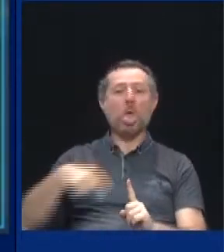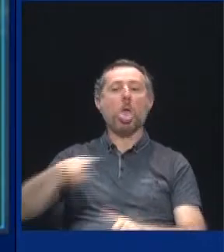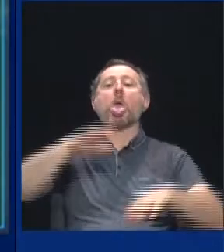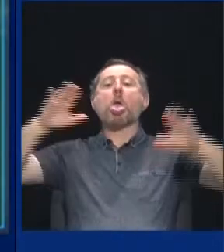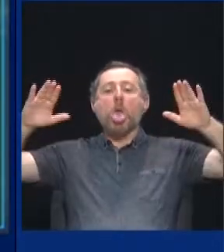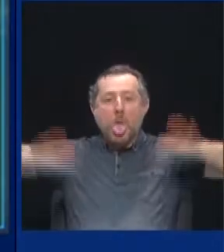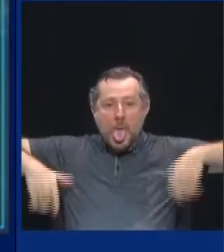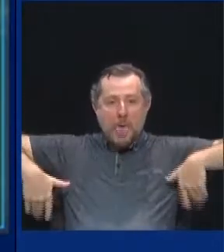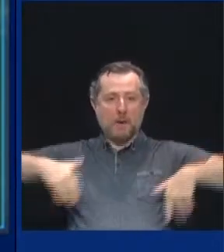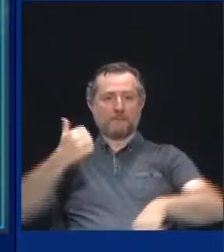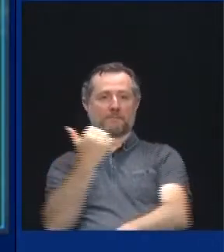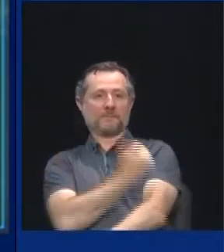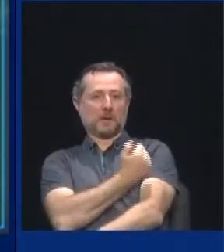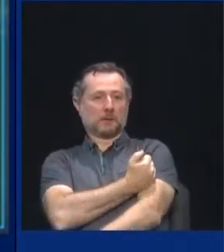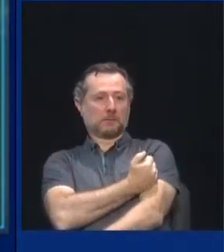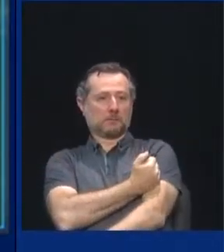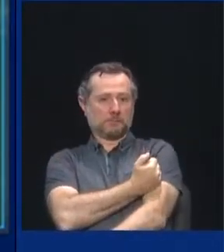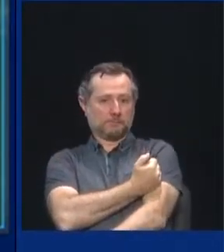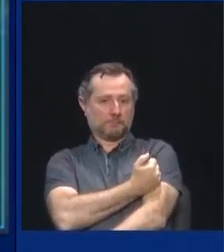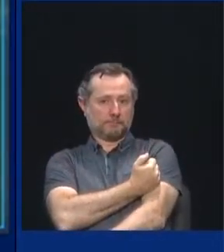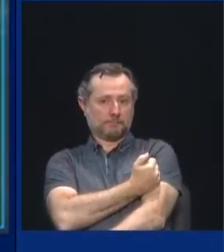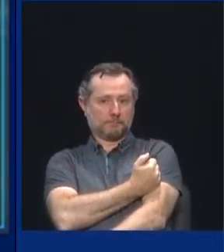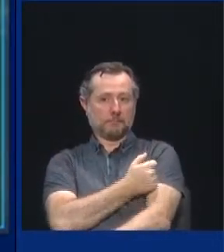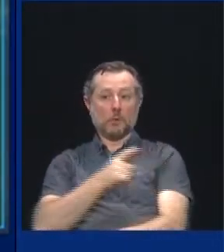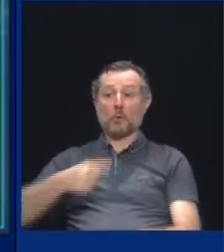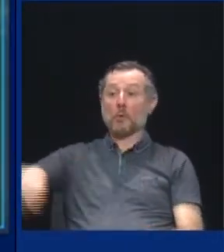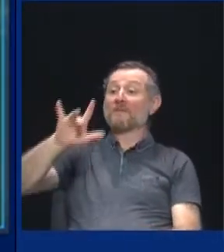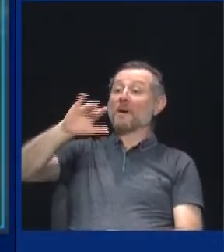WHAT WE ARE LOOKING AT IS A